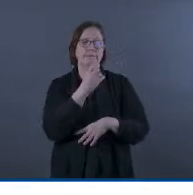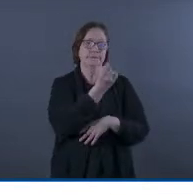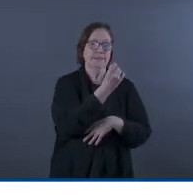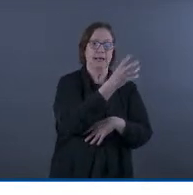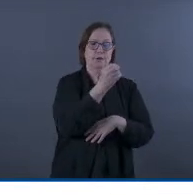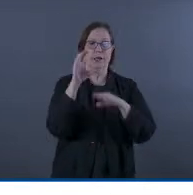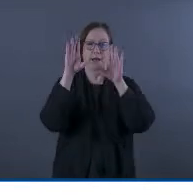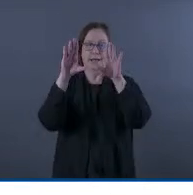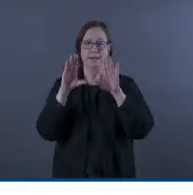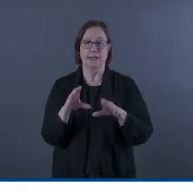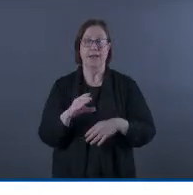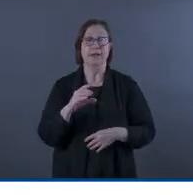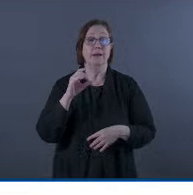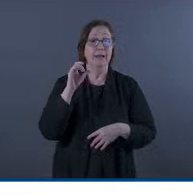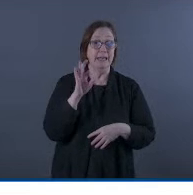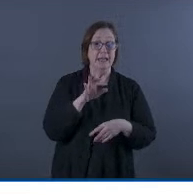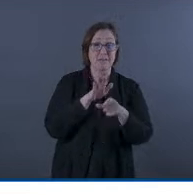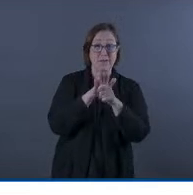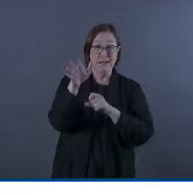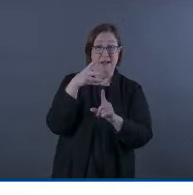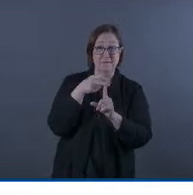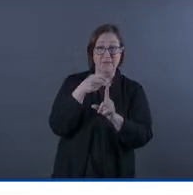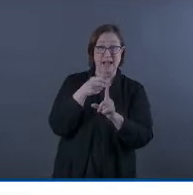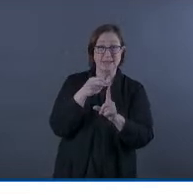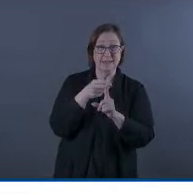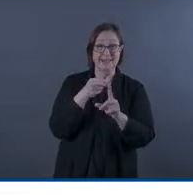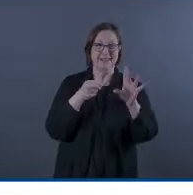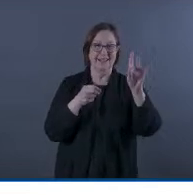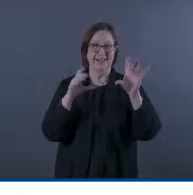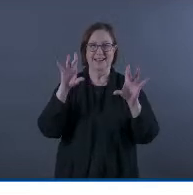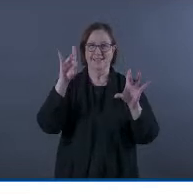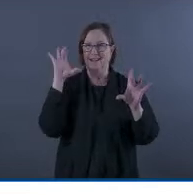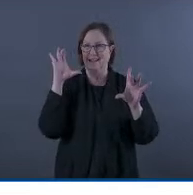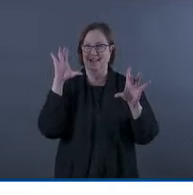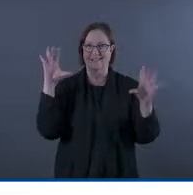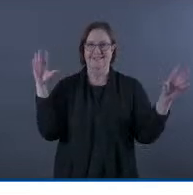each of those days per weekend. To make an appointment you can find us